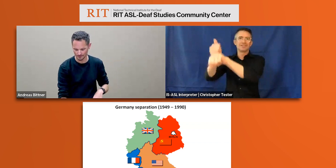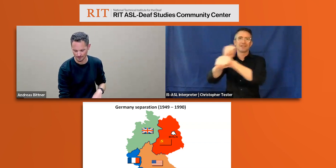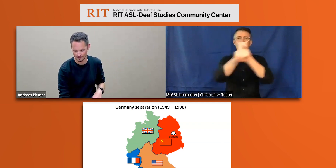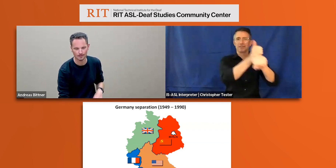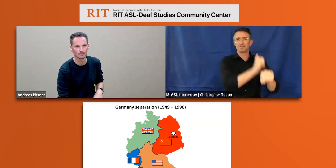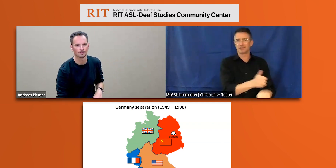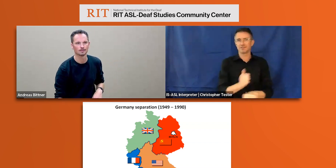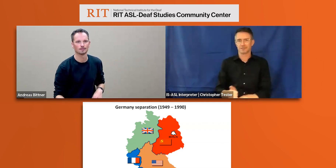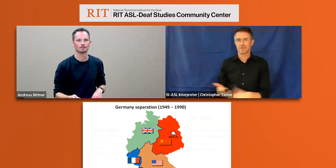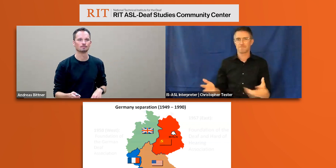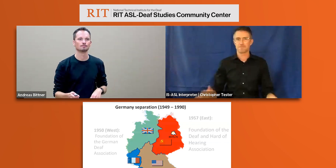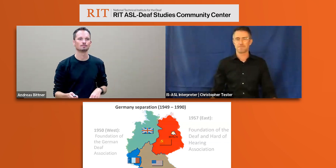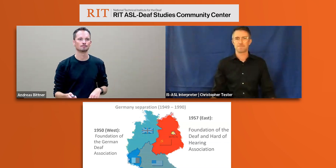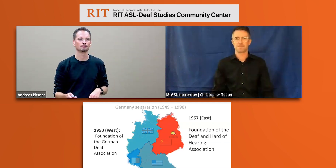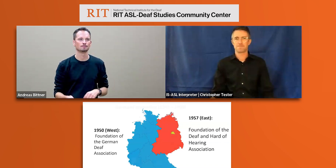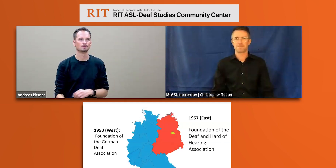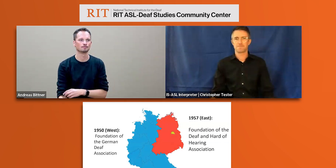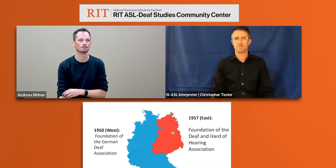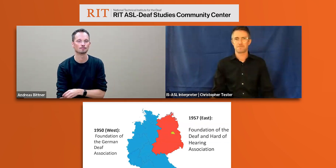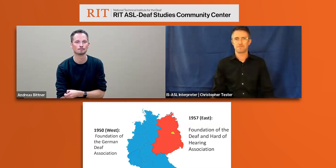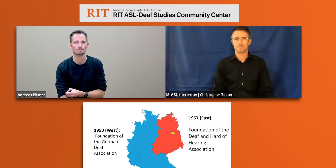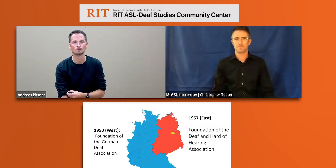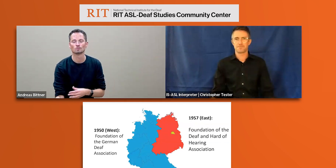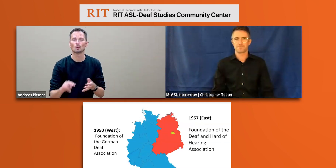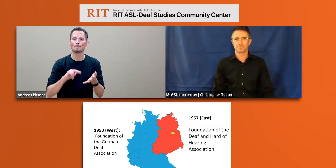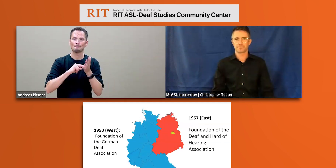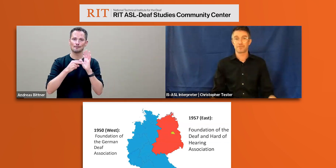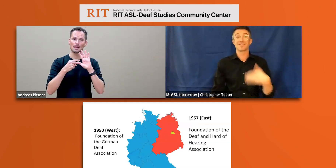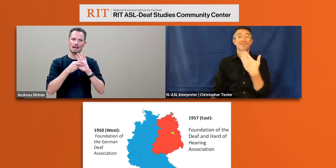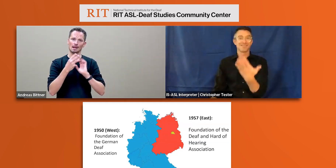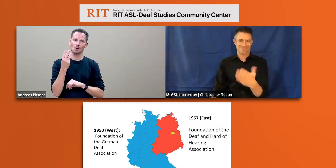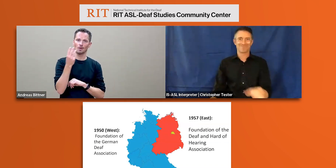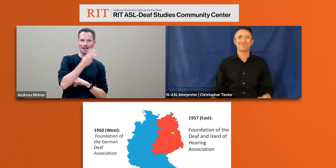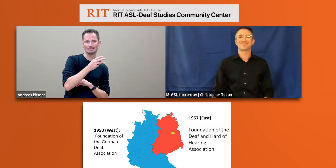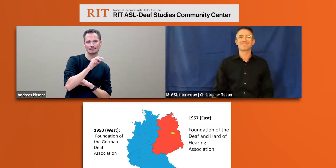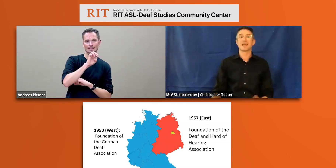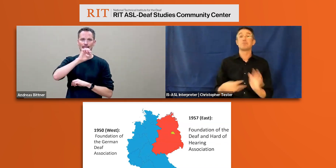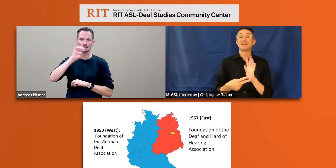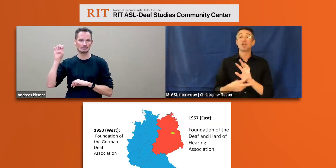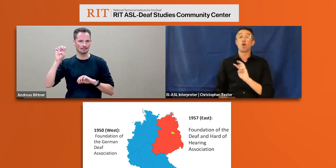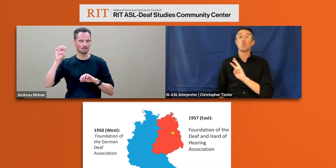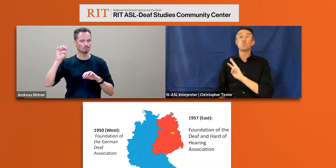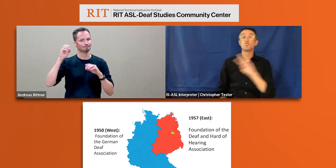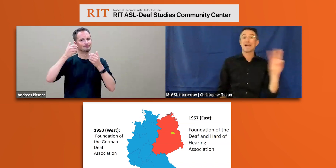of Germany and occupied different parts of Germany. And, therefore, there were different Associations